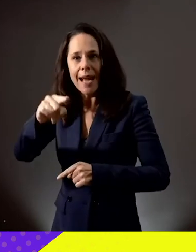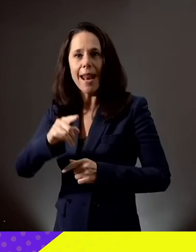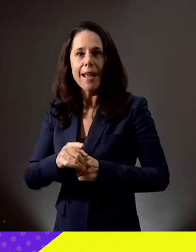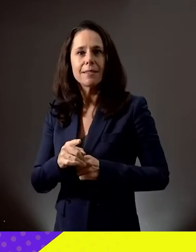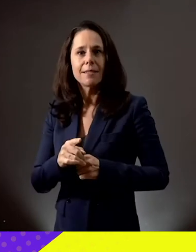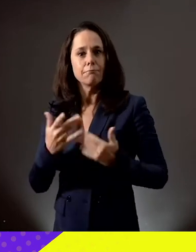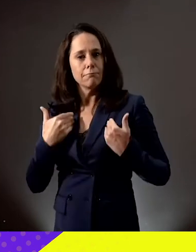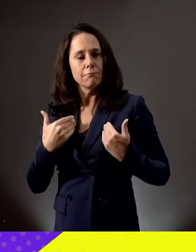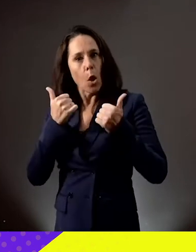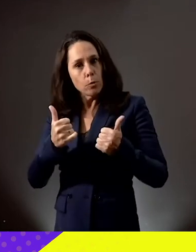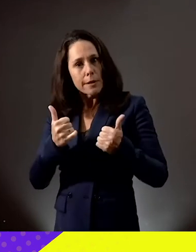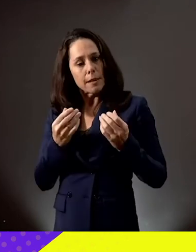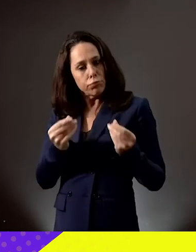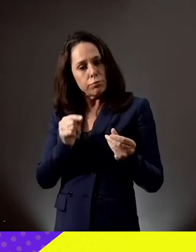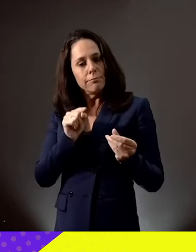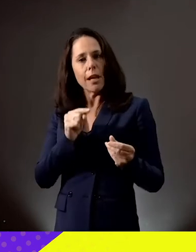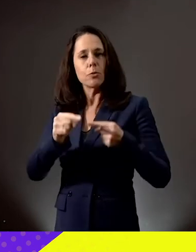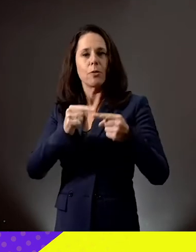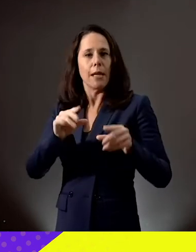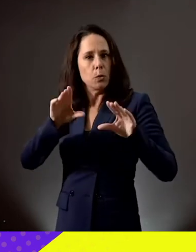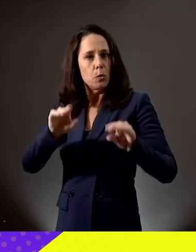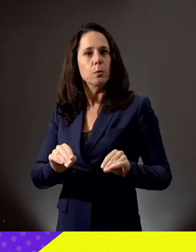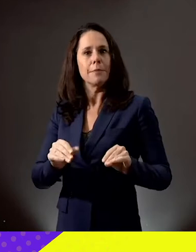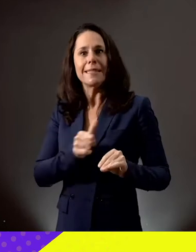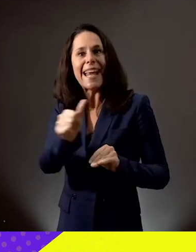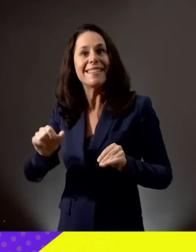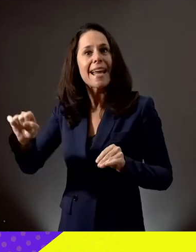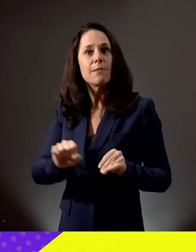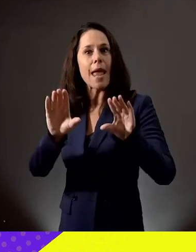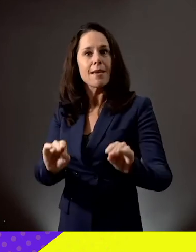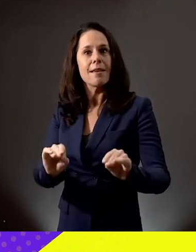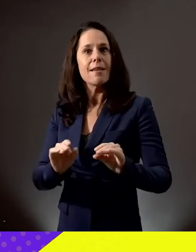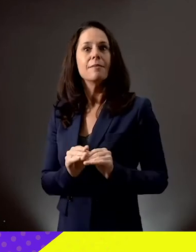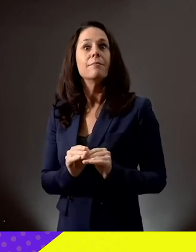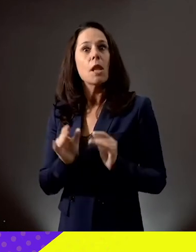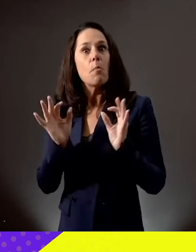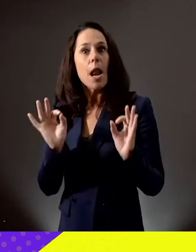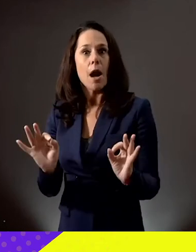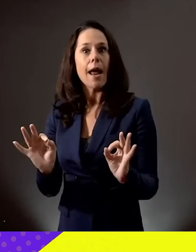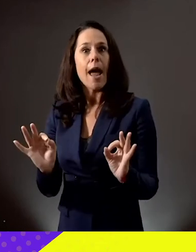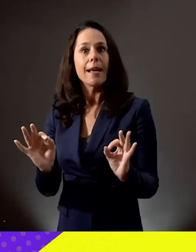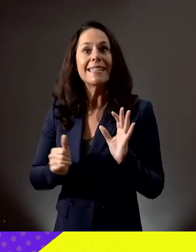That way, everyone can participate. Of course, it's very important that everybody gets to participate...